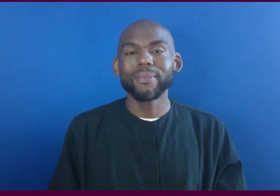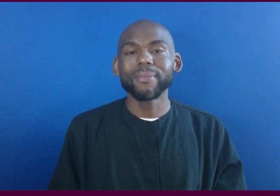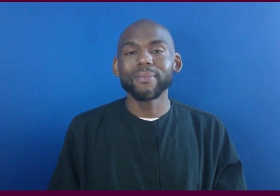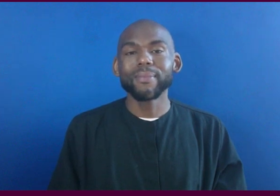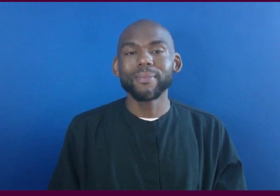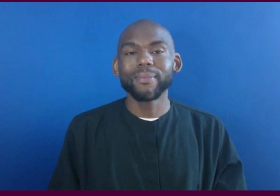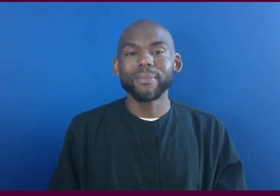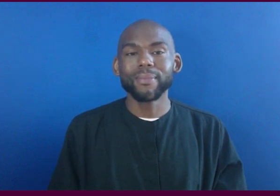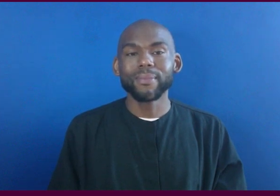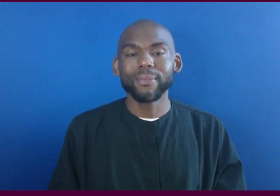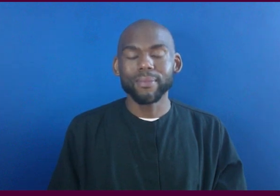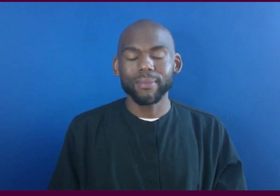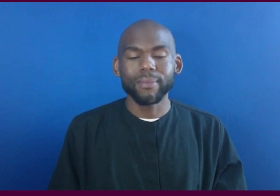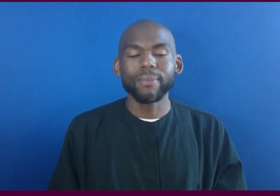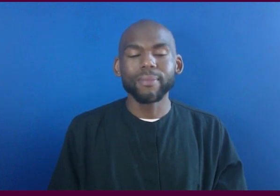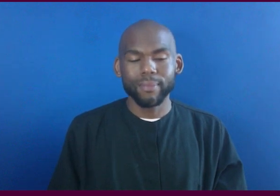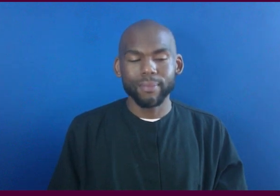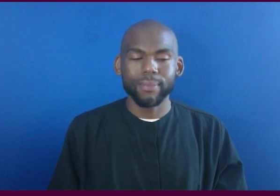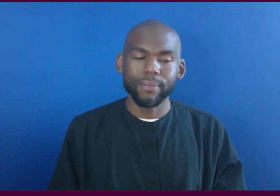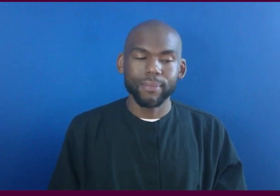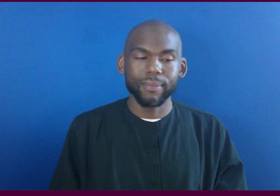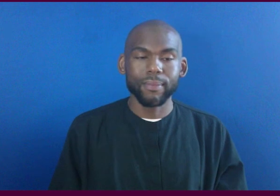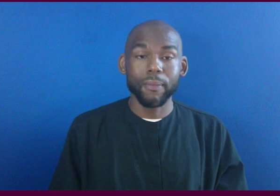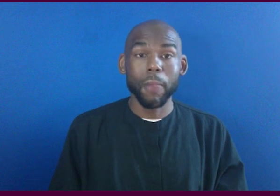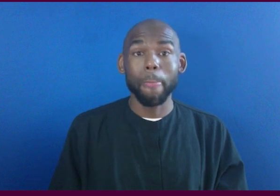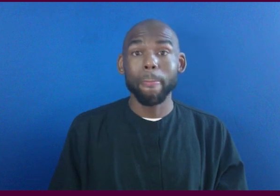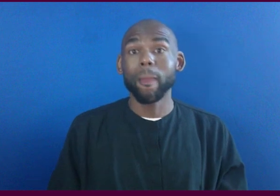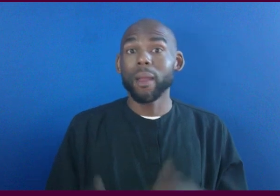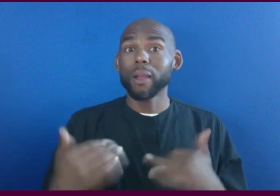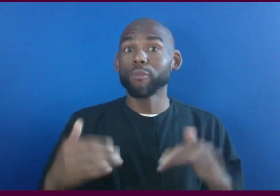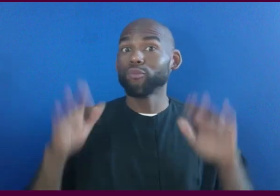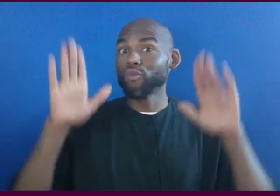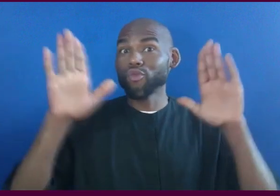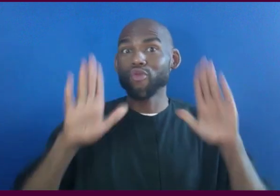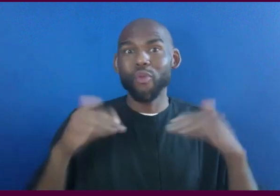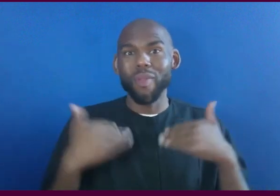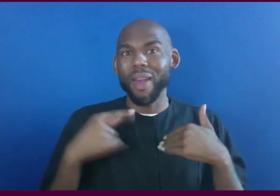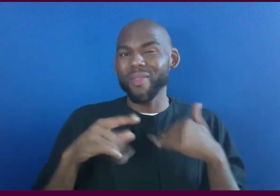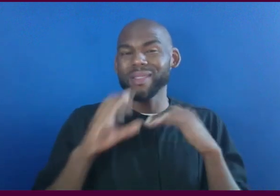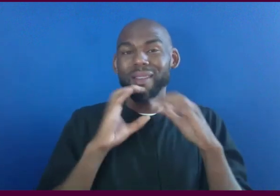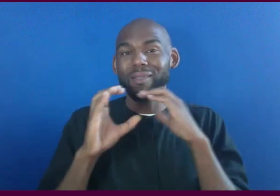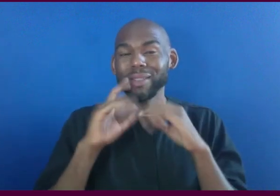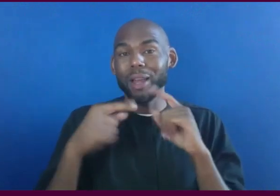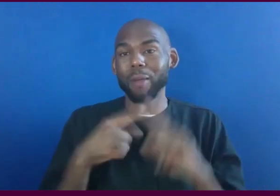Ashley Inkumsah: It was so great to have this conversation